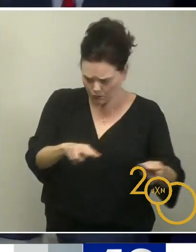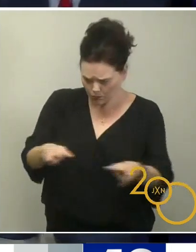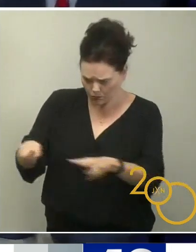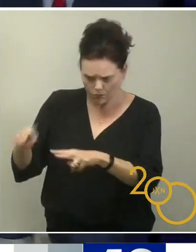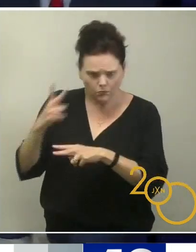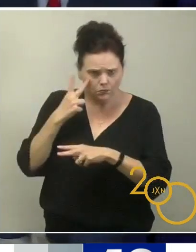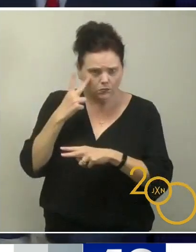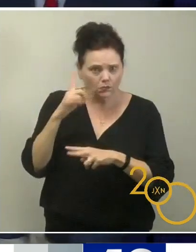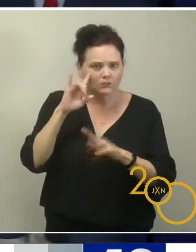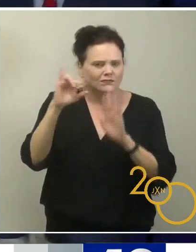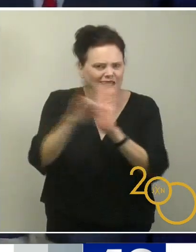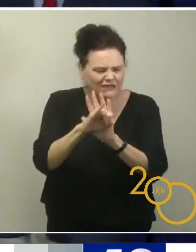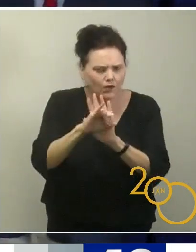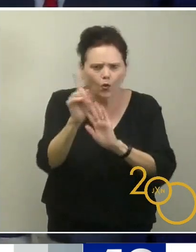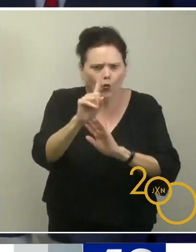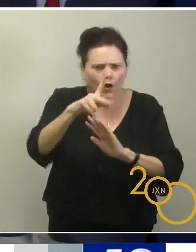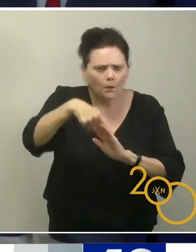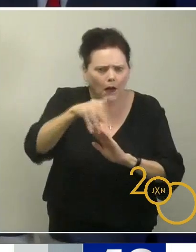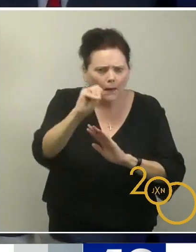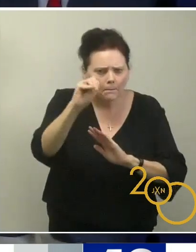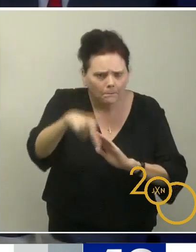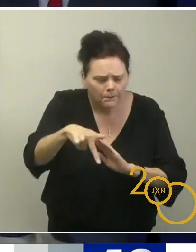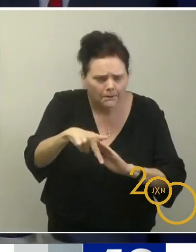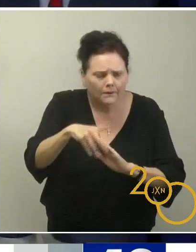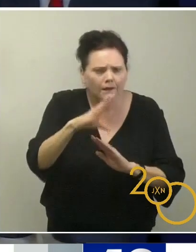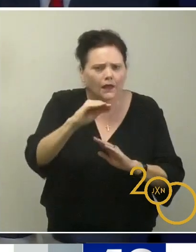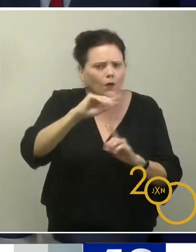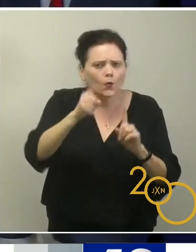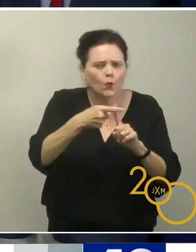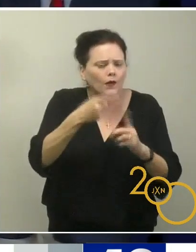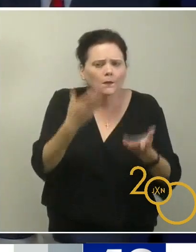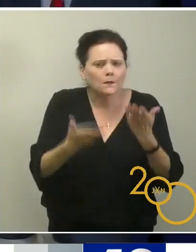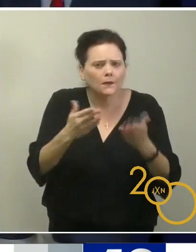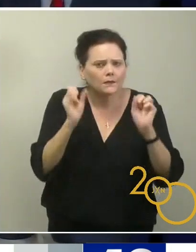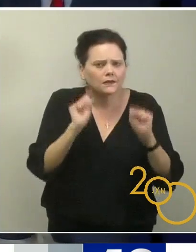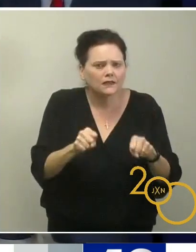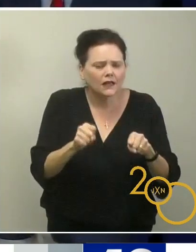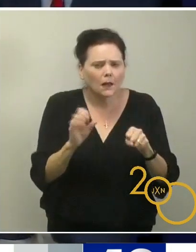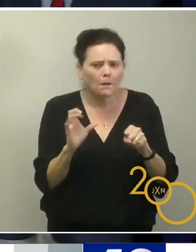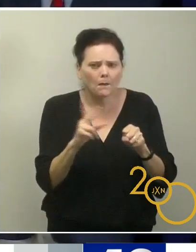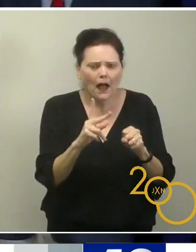VISIBILITY INSIDE THE FACILITY THAT WE CAN IDENTIFY EXACTLY